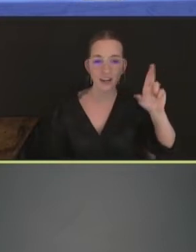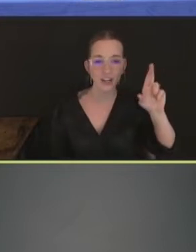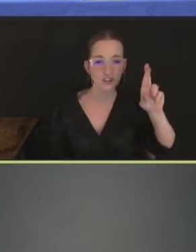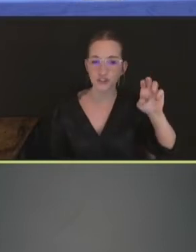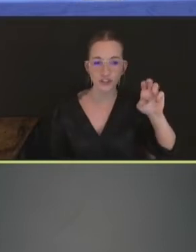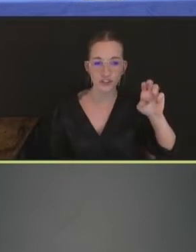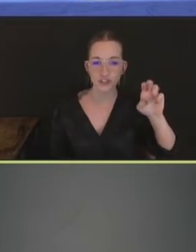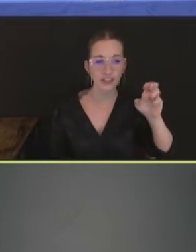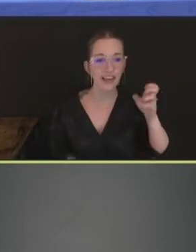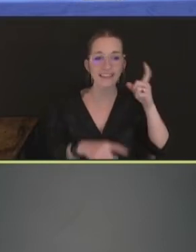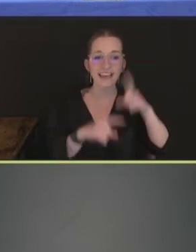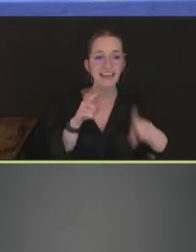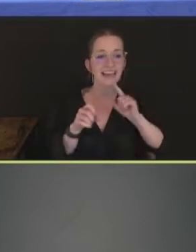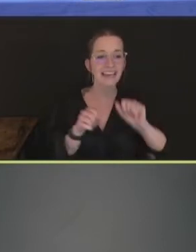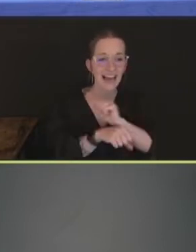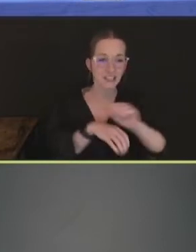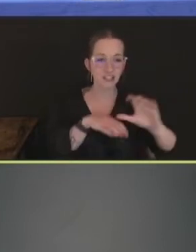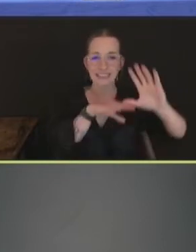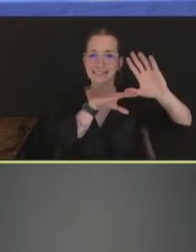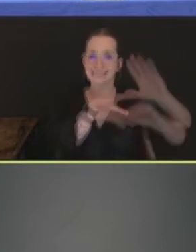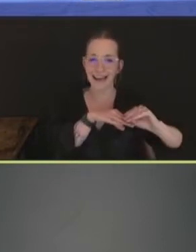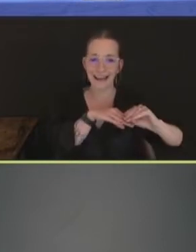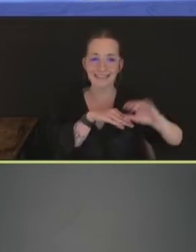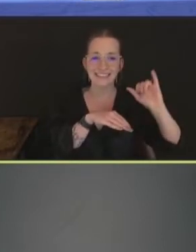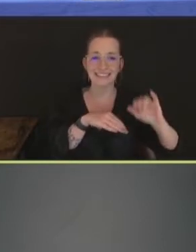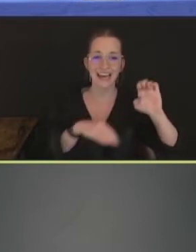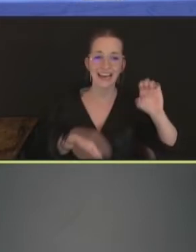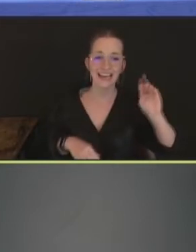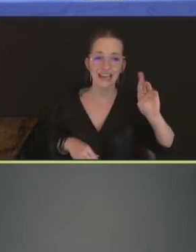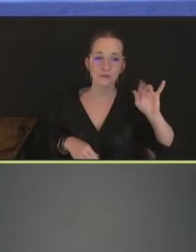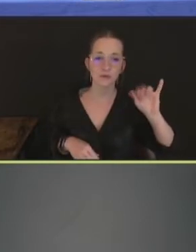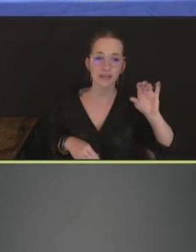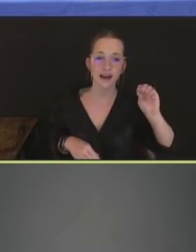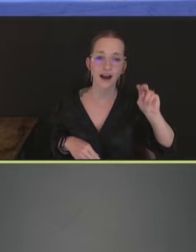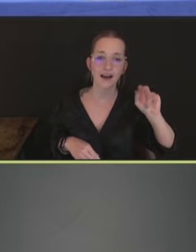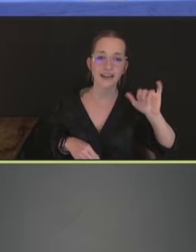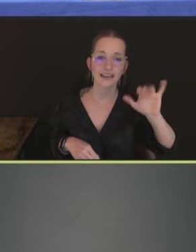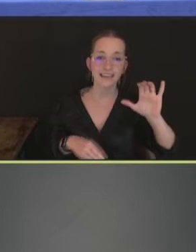silence the embryonic genes that become active and are causing the brain damage.